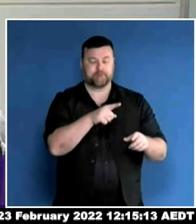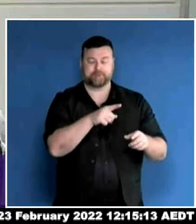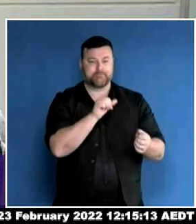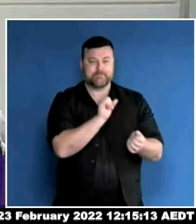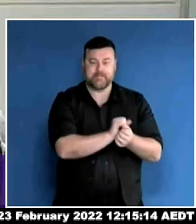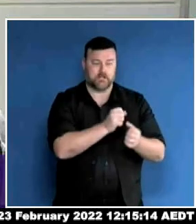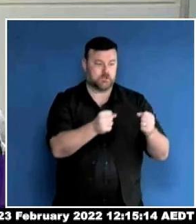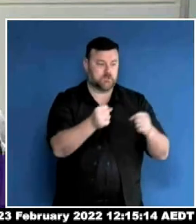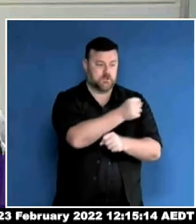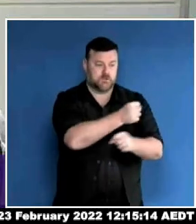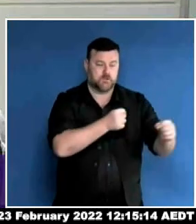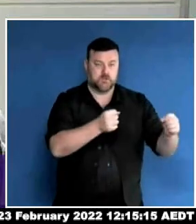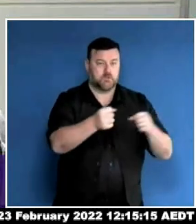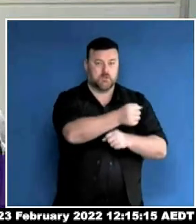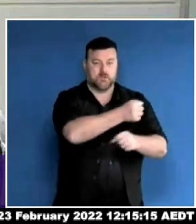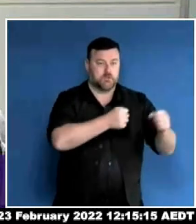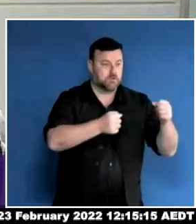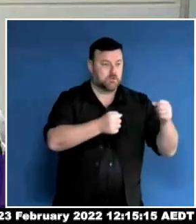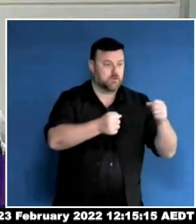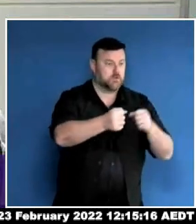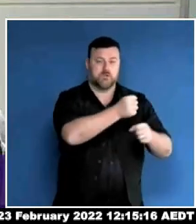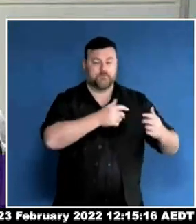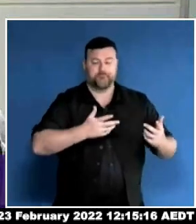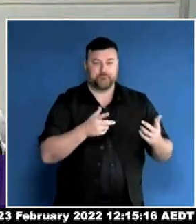with - like, we had been working together to try to help them find a job through the DES